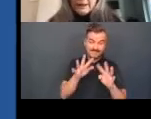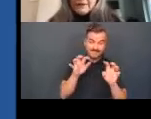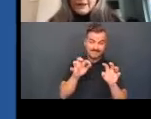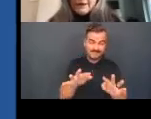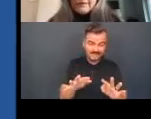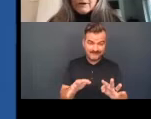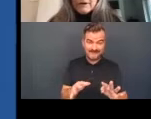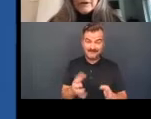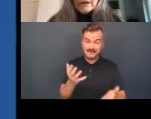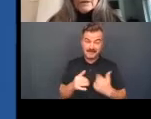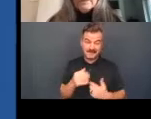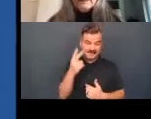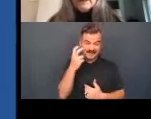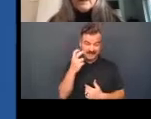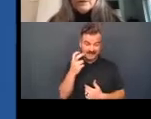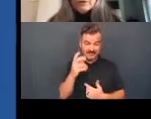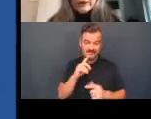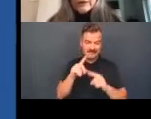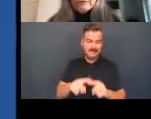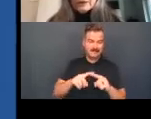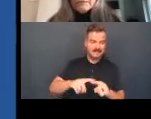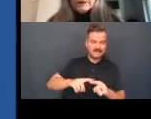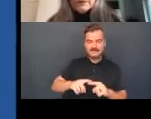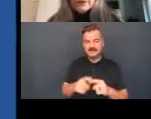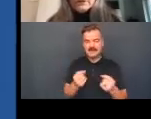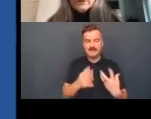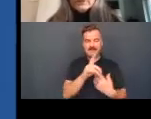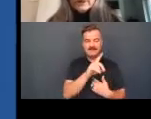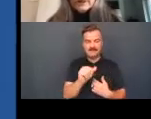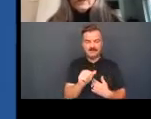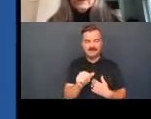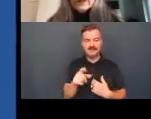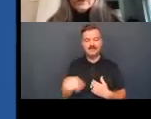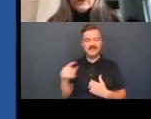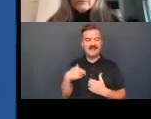even doubtful. Depending on the degree of Disability Justice training the triage teams